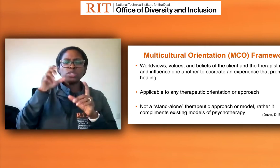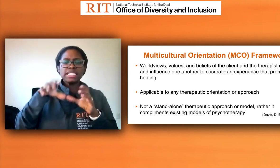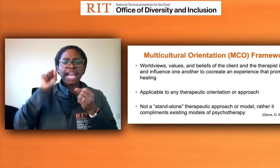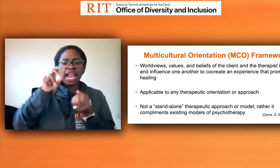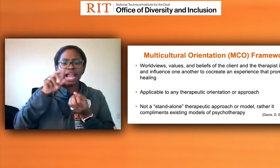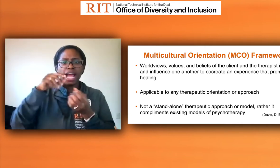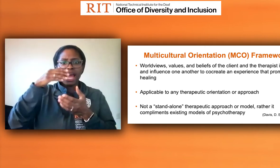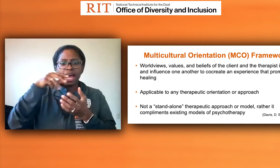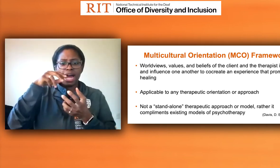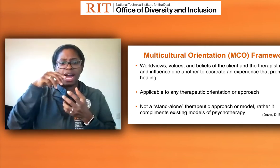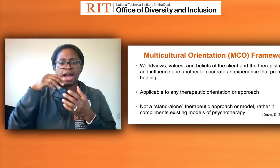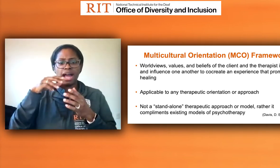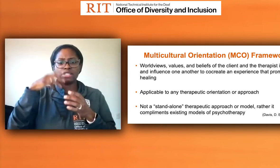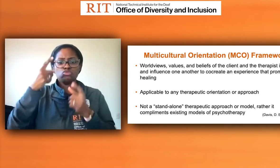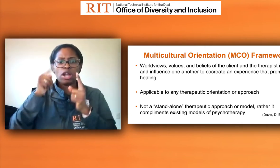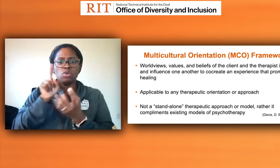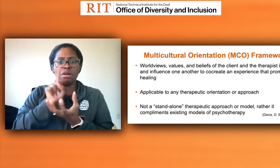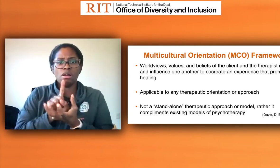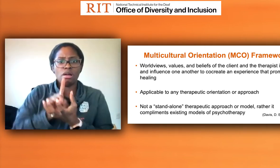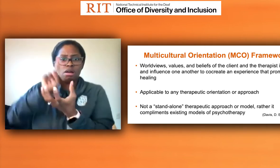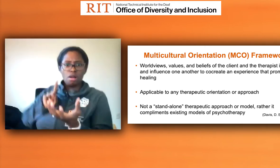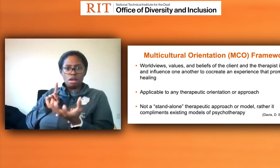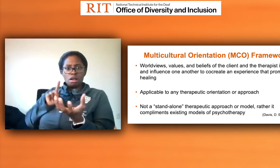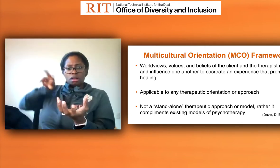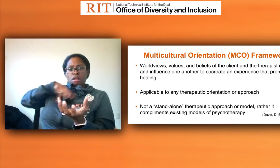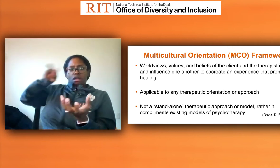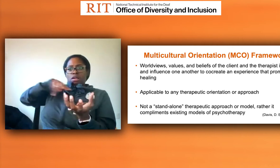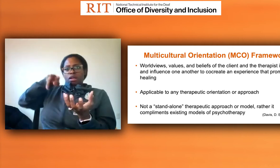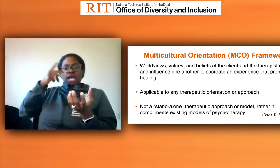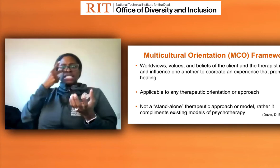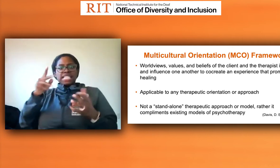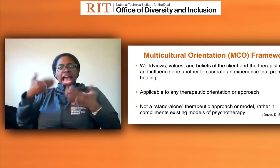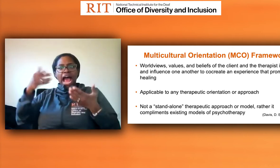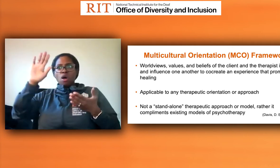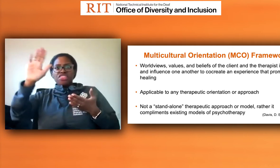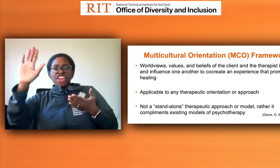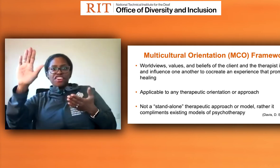It's really important to remove yourself from the situation and try to understand another person's perspective from their shoes.